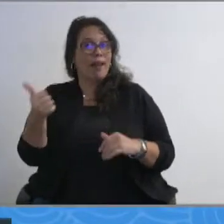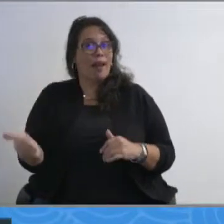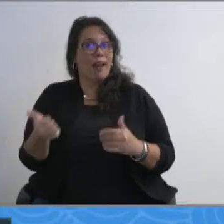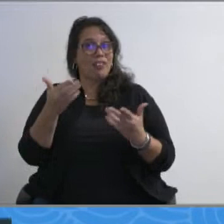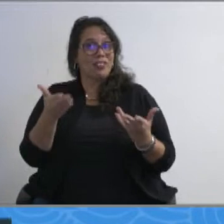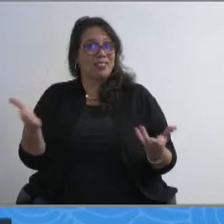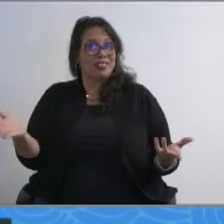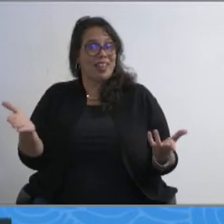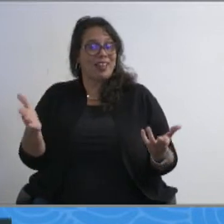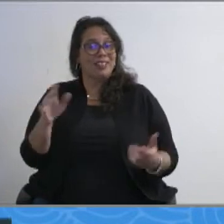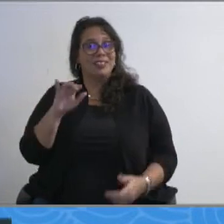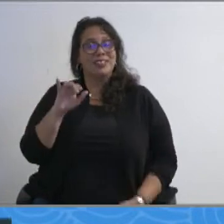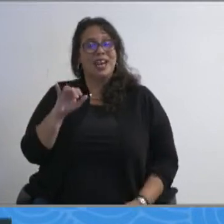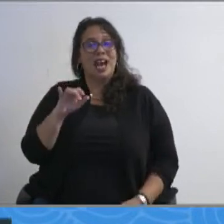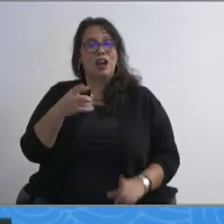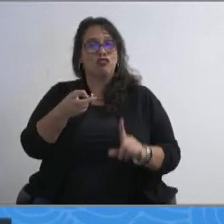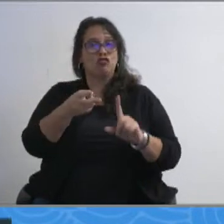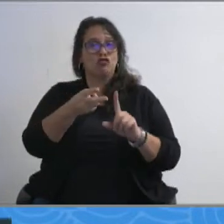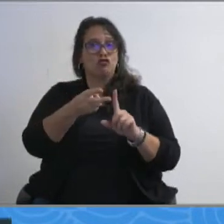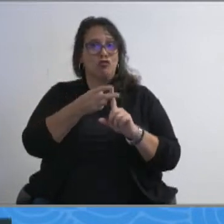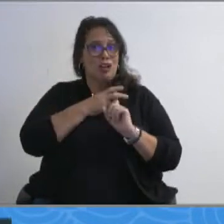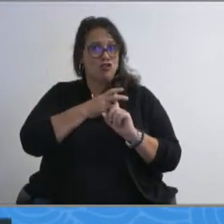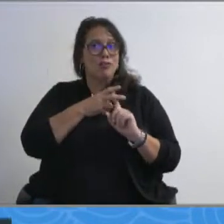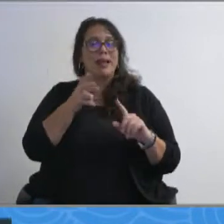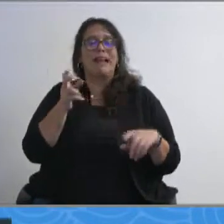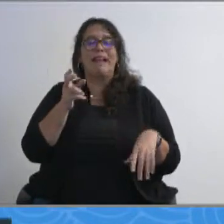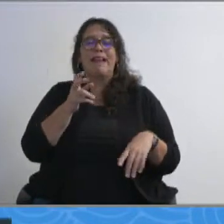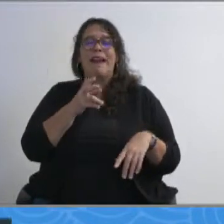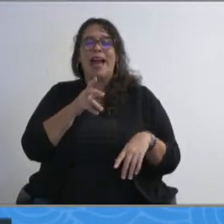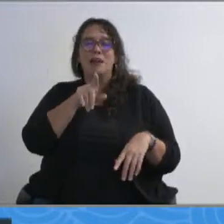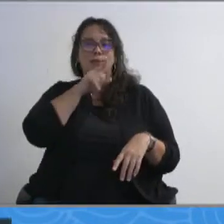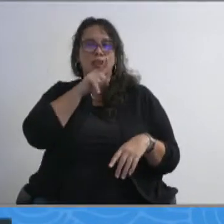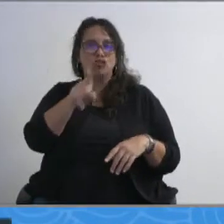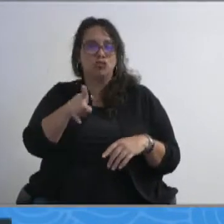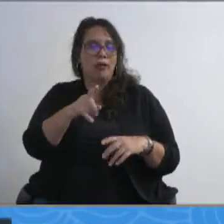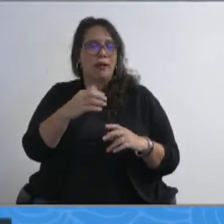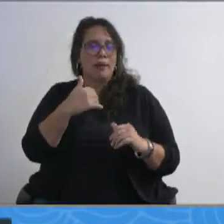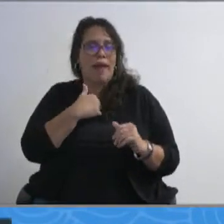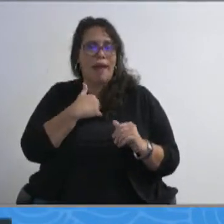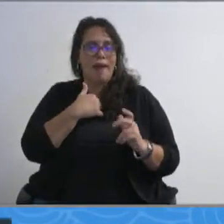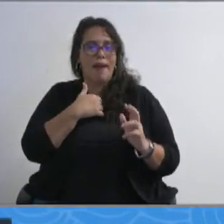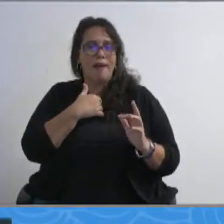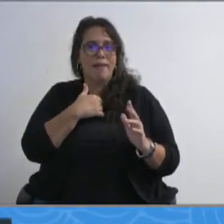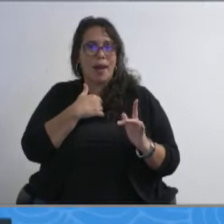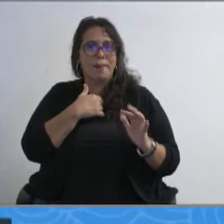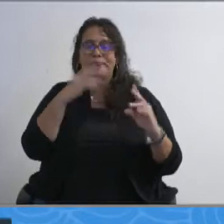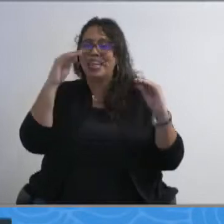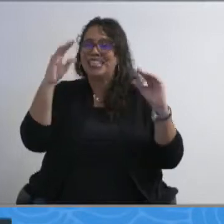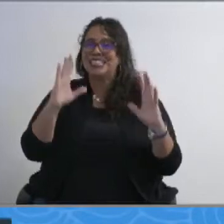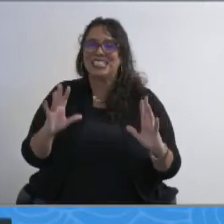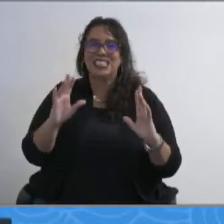that the recruitment and ensuring that we have teachers not only highly qualified,